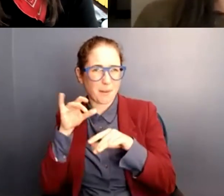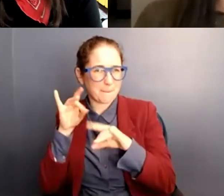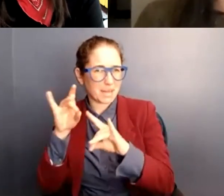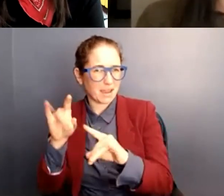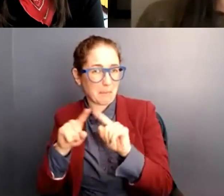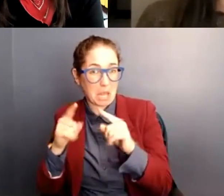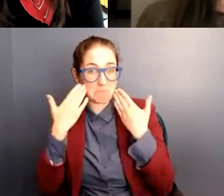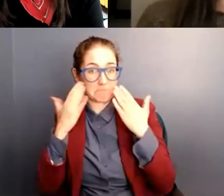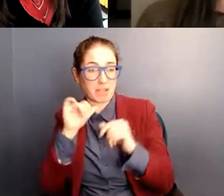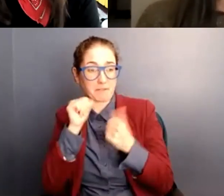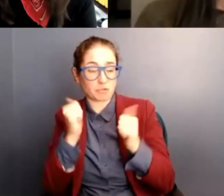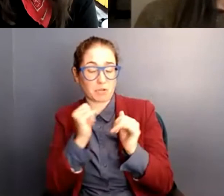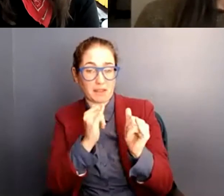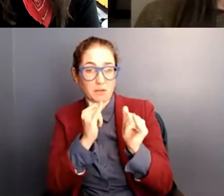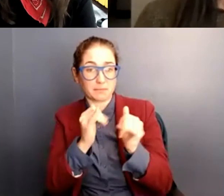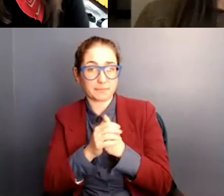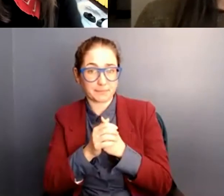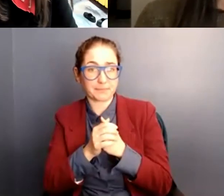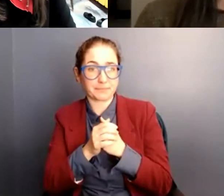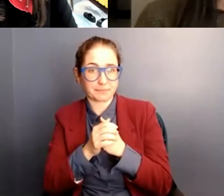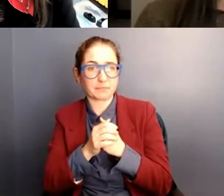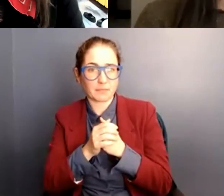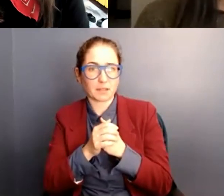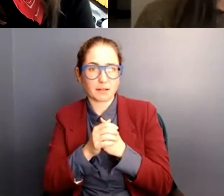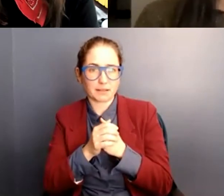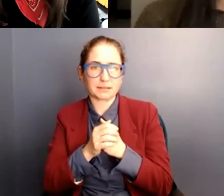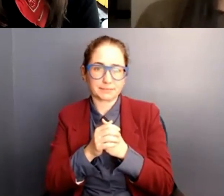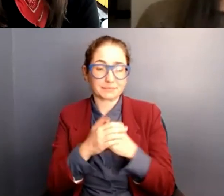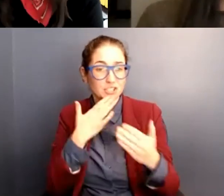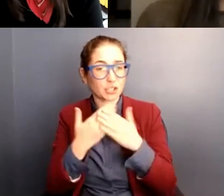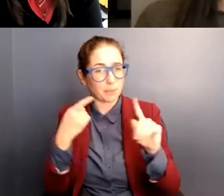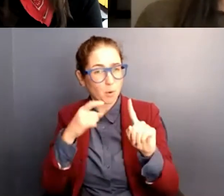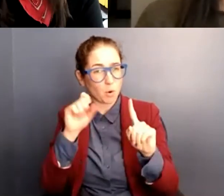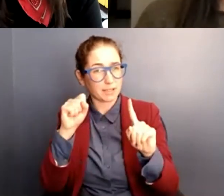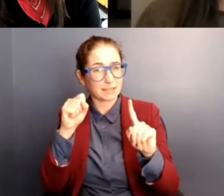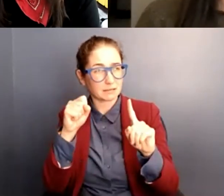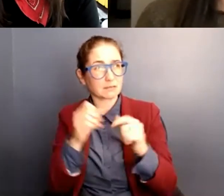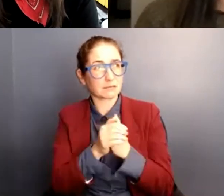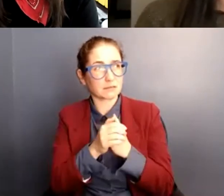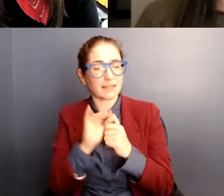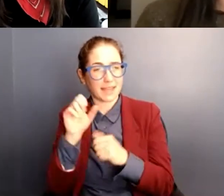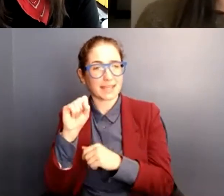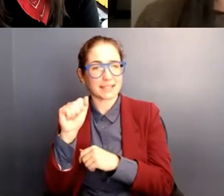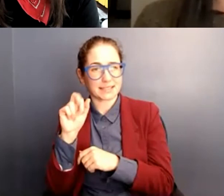But I don't know, I've not tried that either. But that is a good point for that -- that Sarah made who asked the question, that